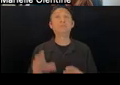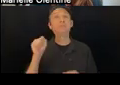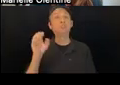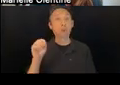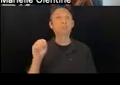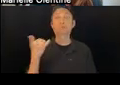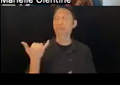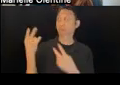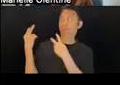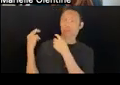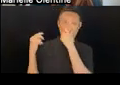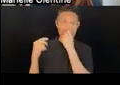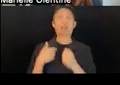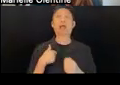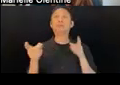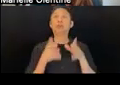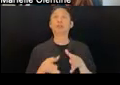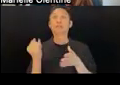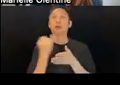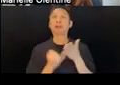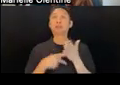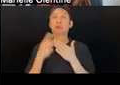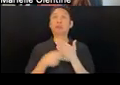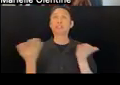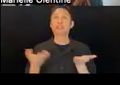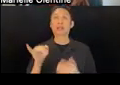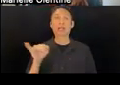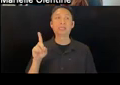And I just want to also say that this program today